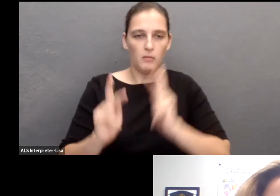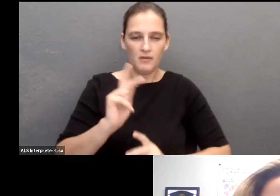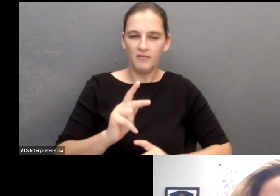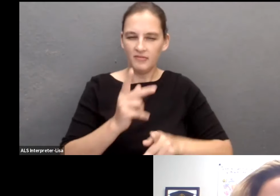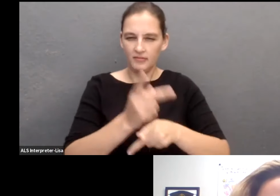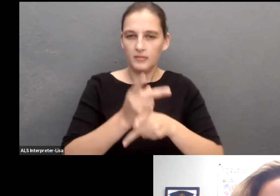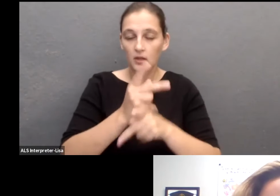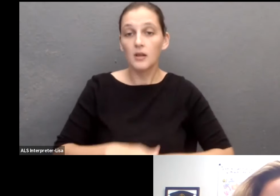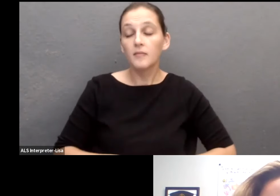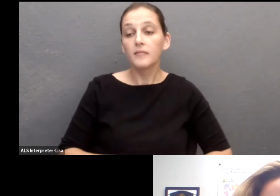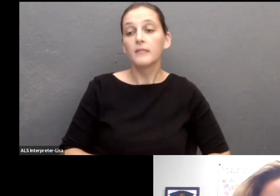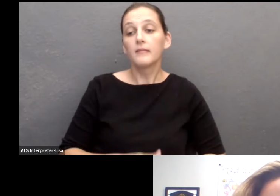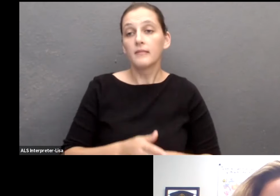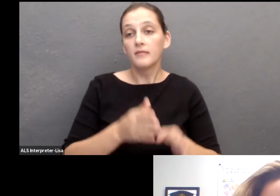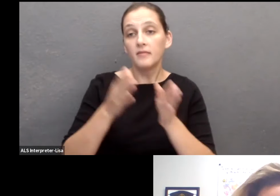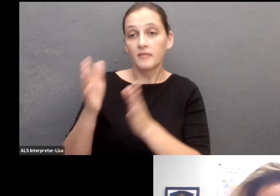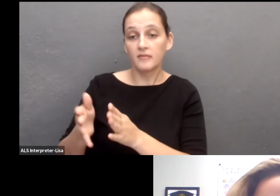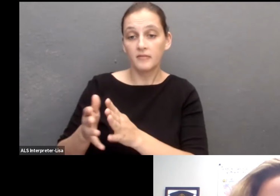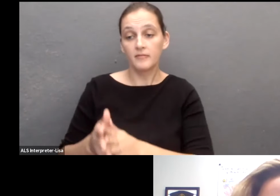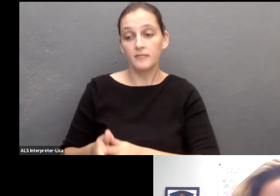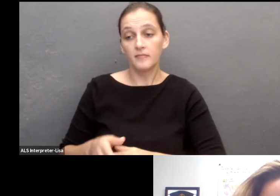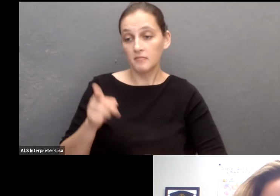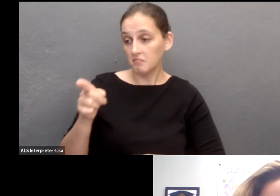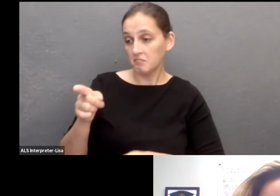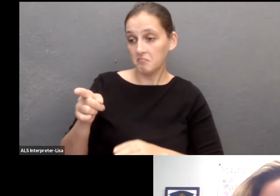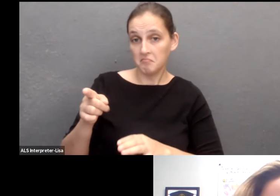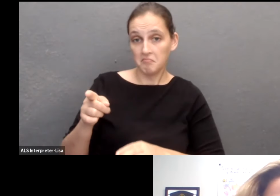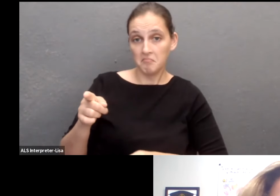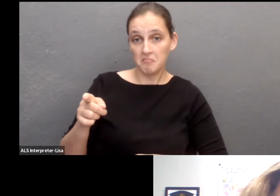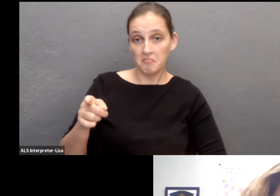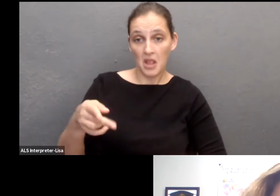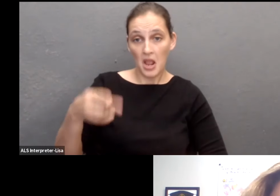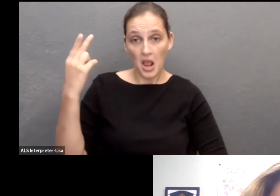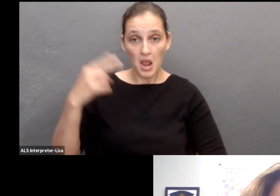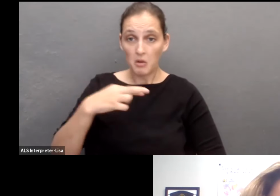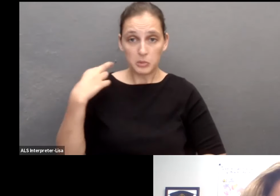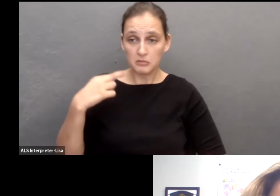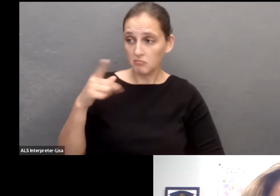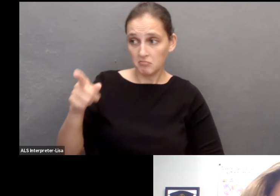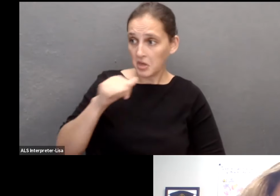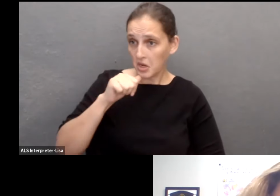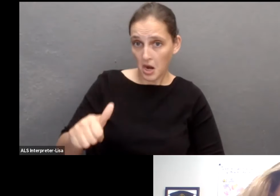if you are, you know you're not immunocompromised and you are outside and you're not where you're